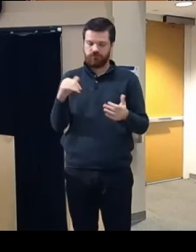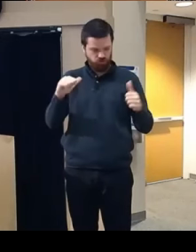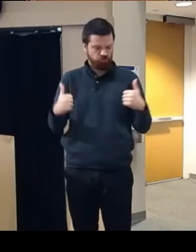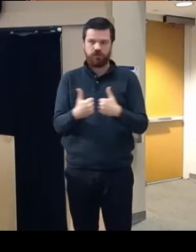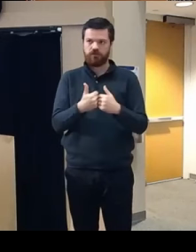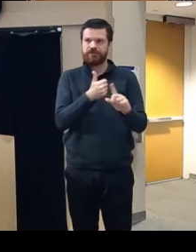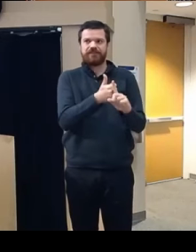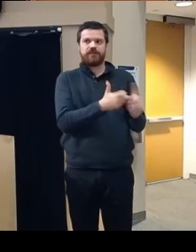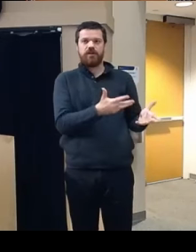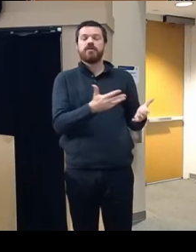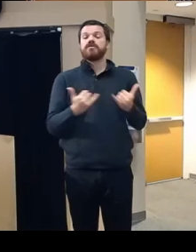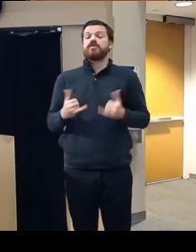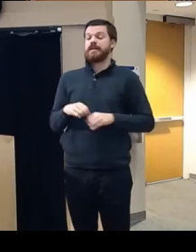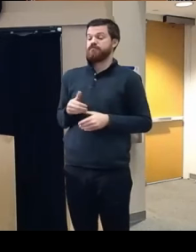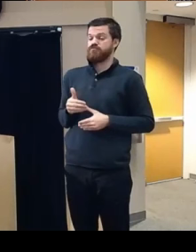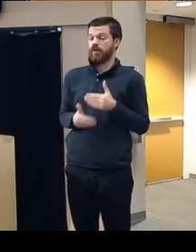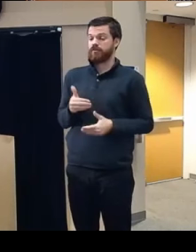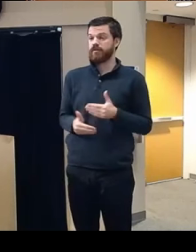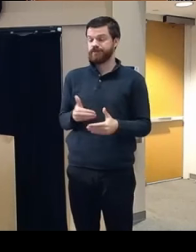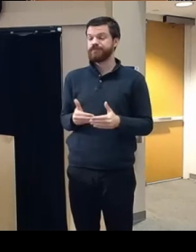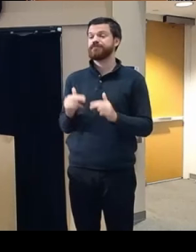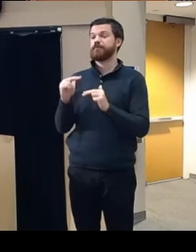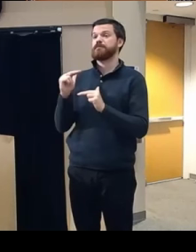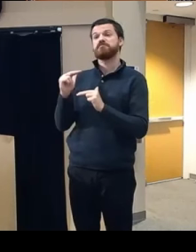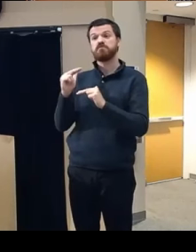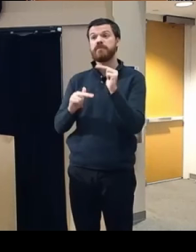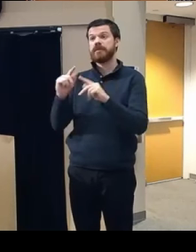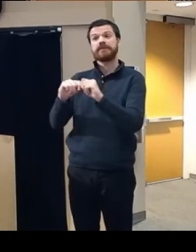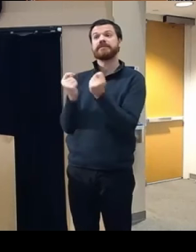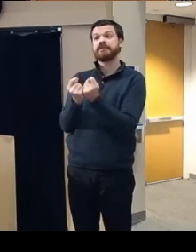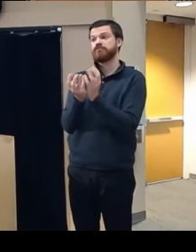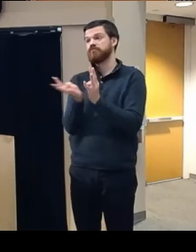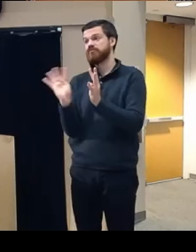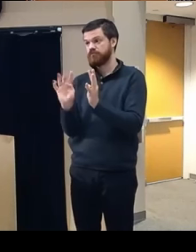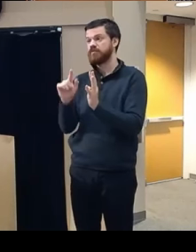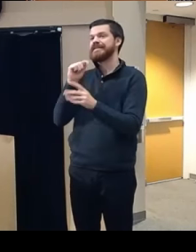and so we're in the process of both building a team of people who can help with that and then